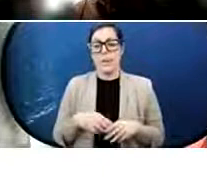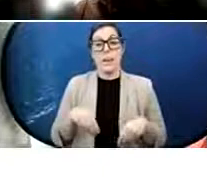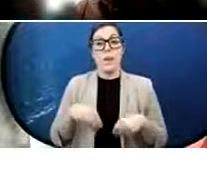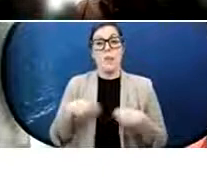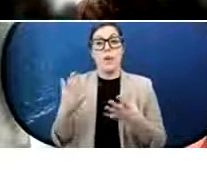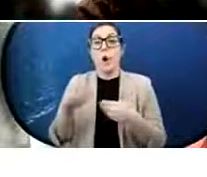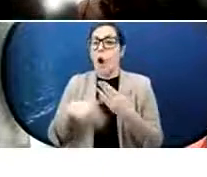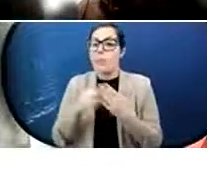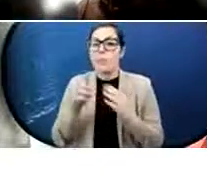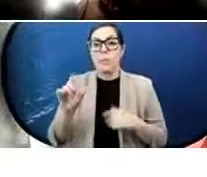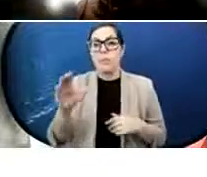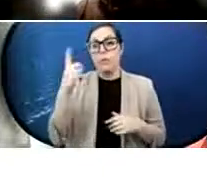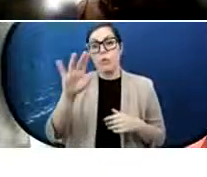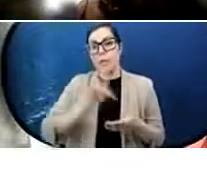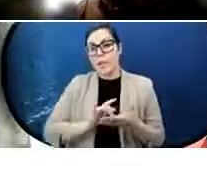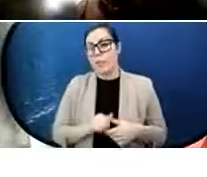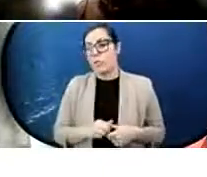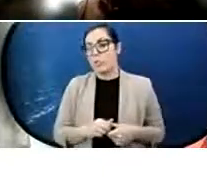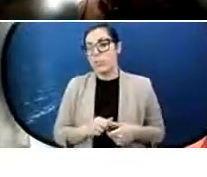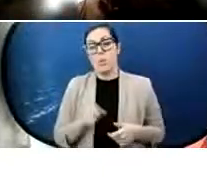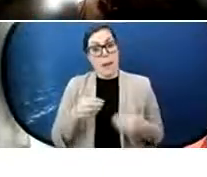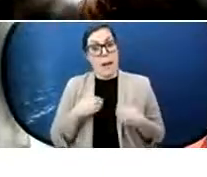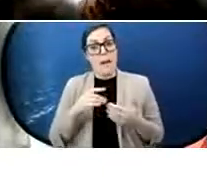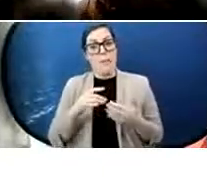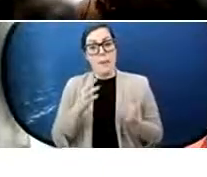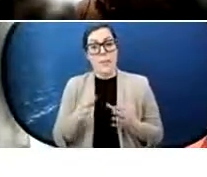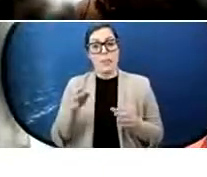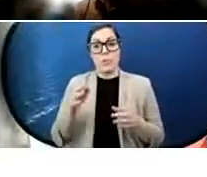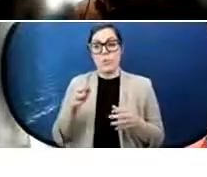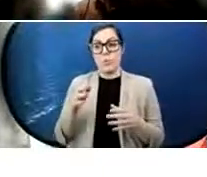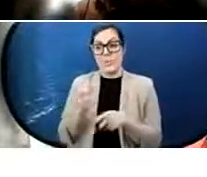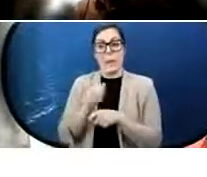sure you've got a plan to get your medications in country, making sure that you can fund your